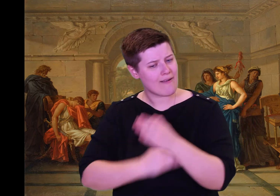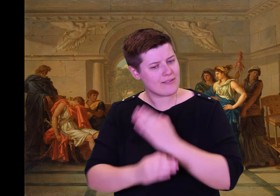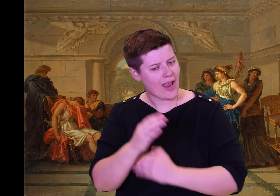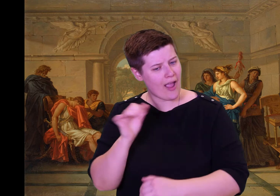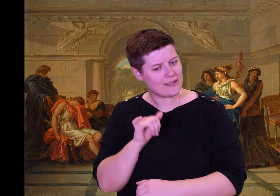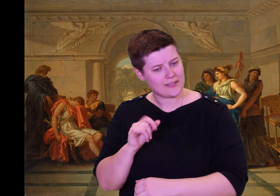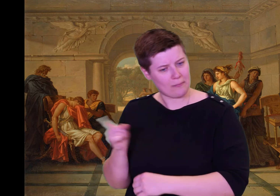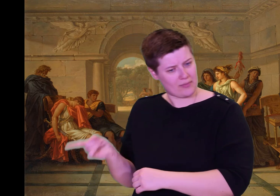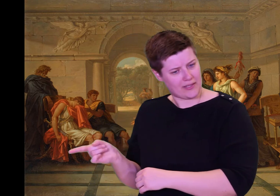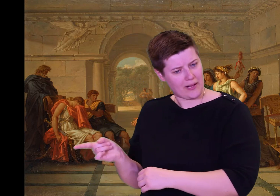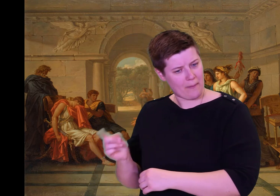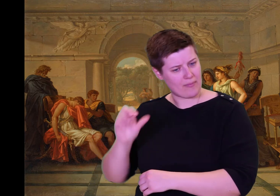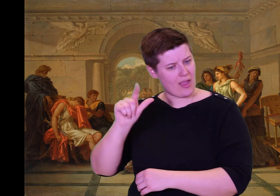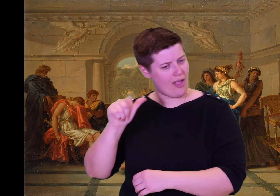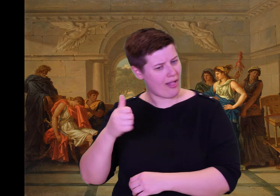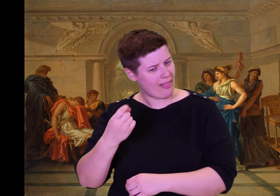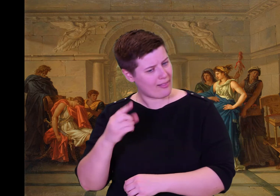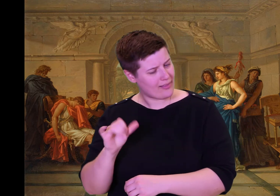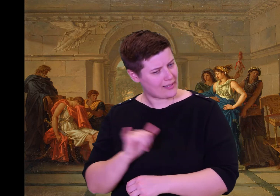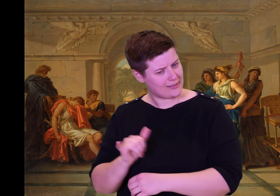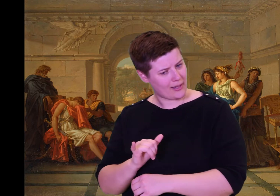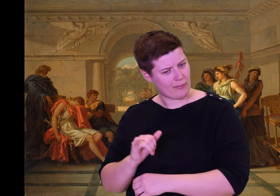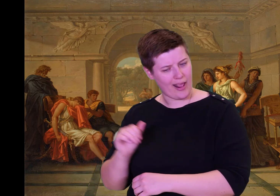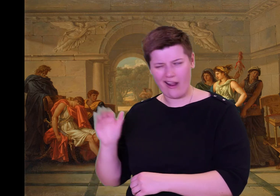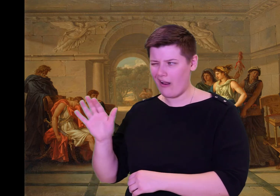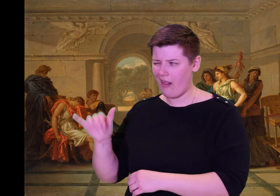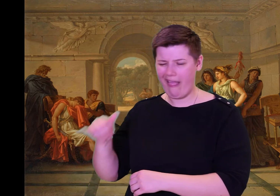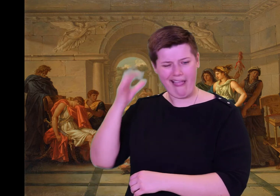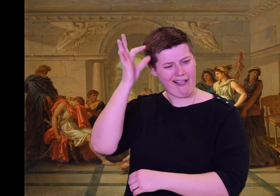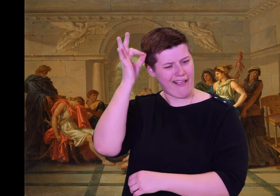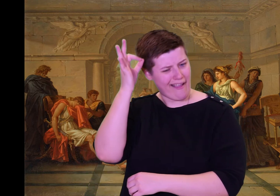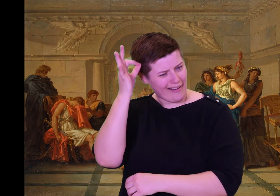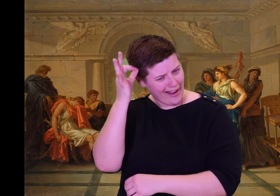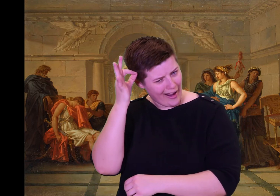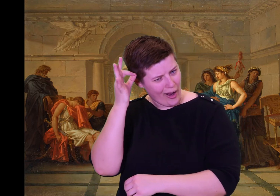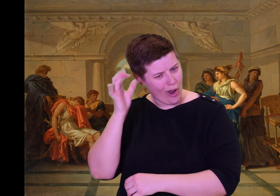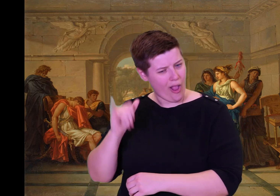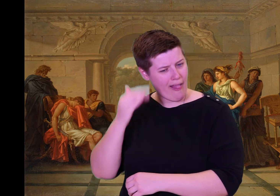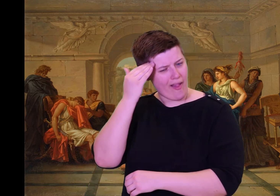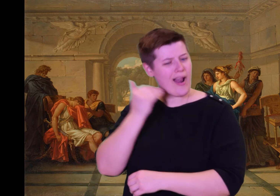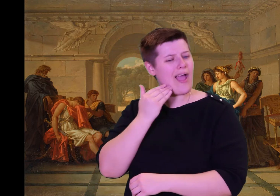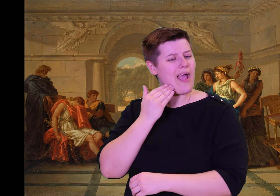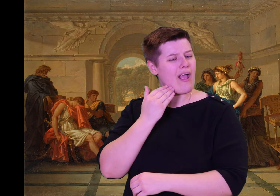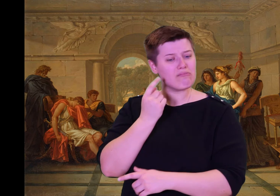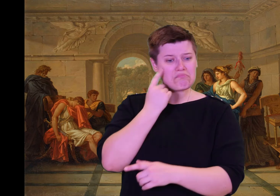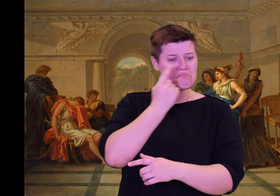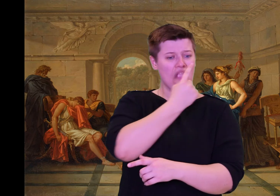alike as this boy and Telemachus, the son of spirited Odysseus, the child he left